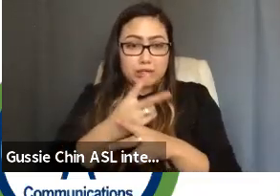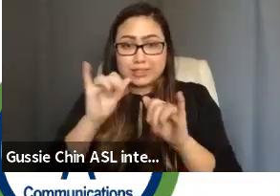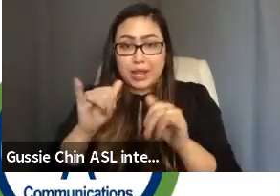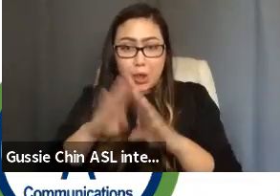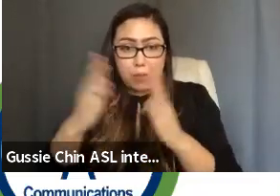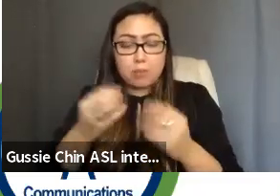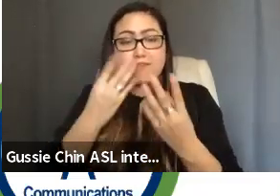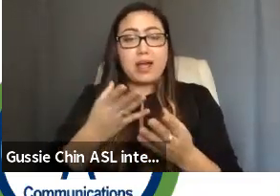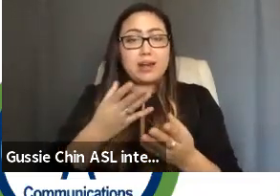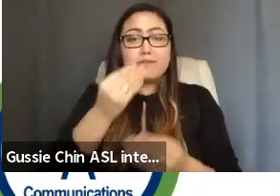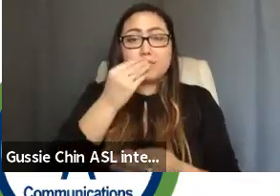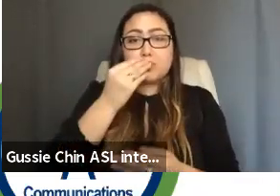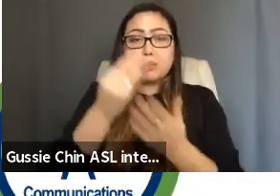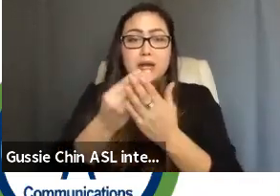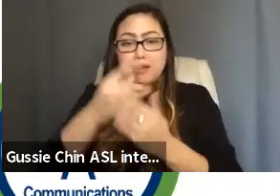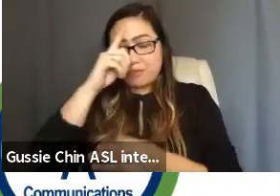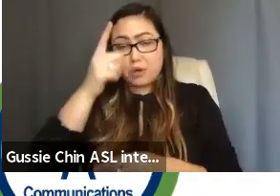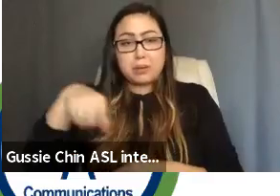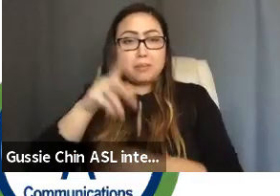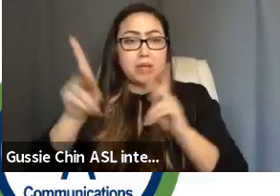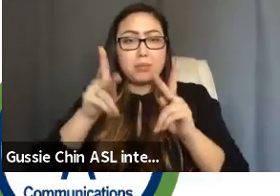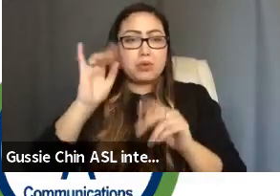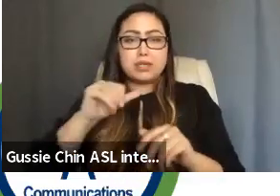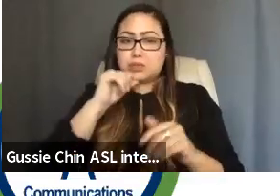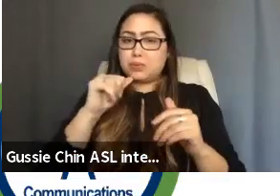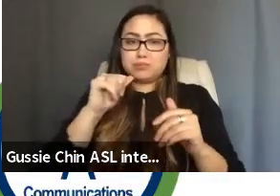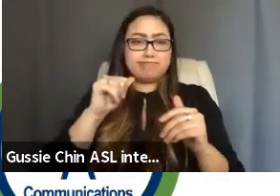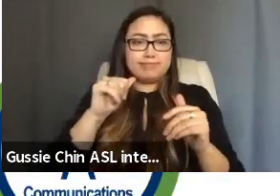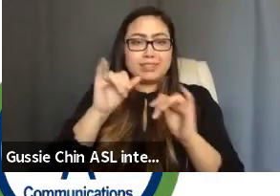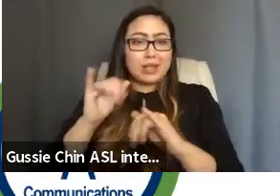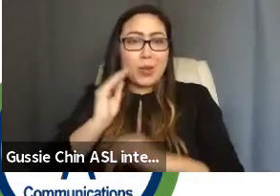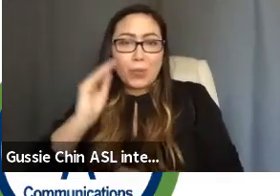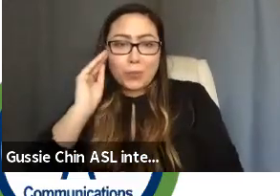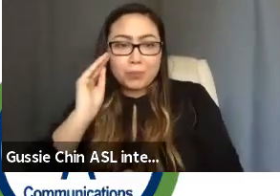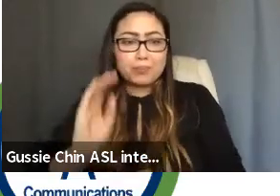or money to people who have been displaced, working through recovery or housing issues,